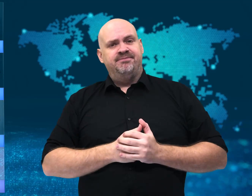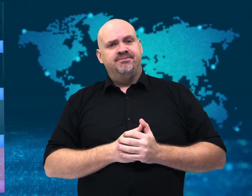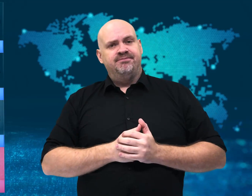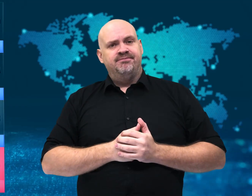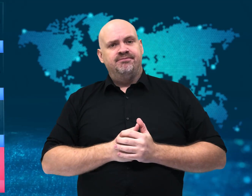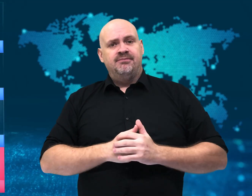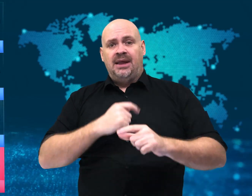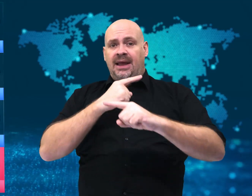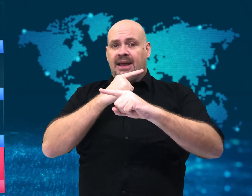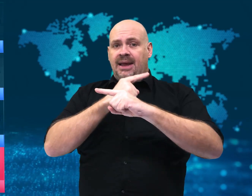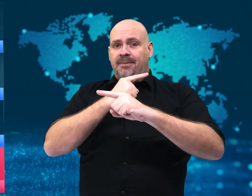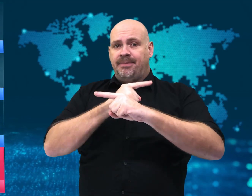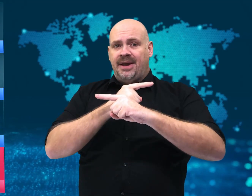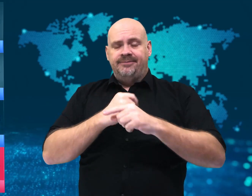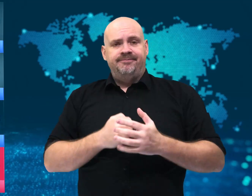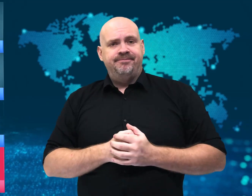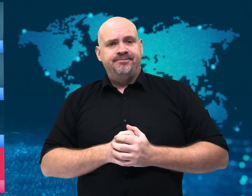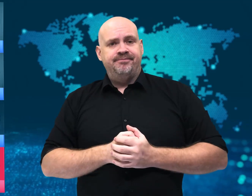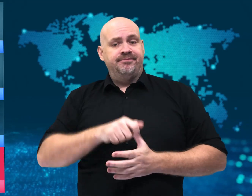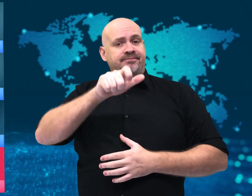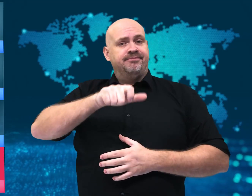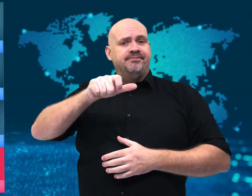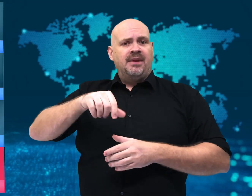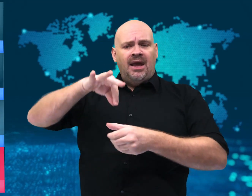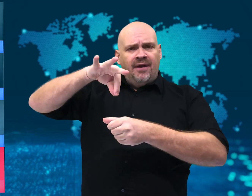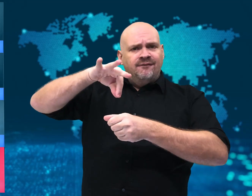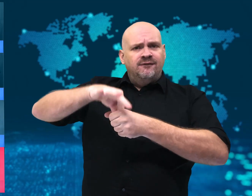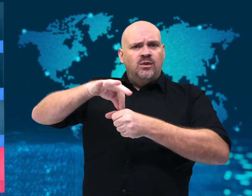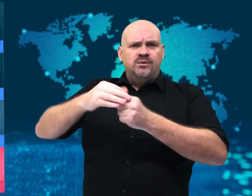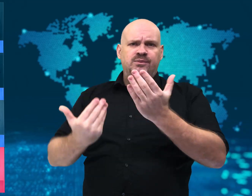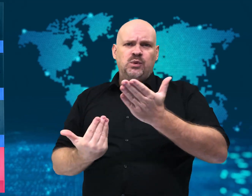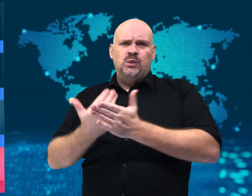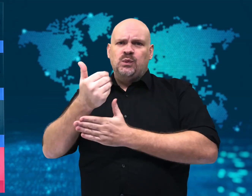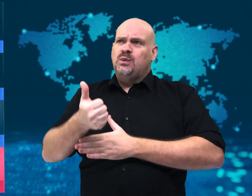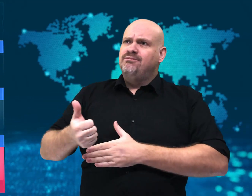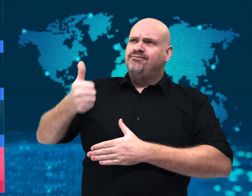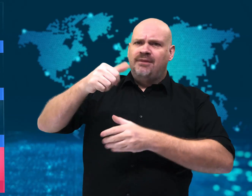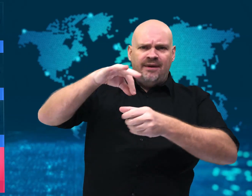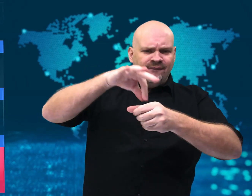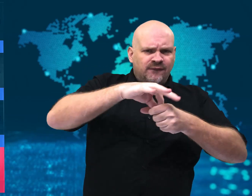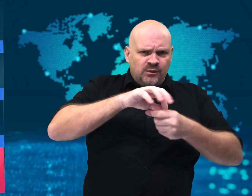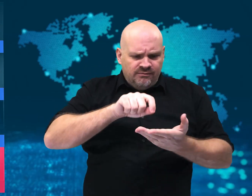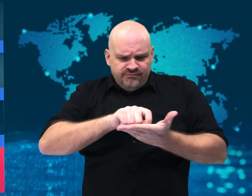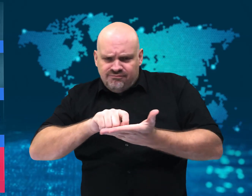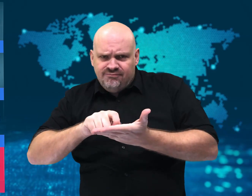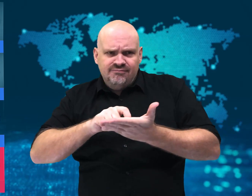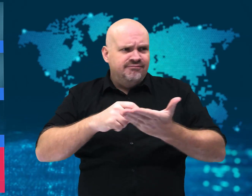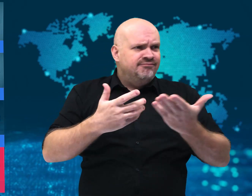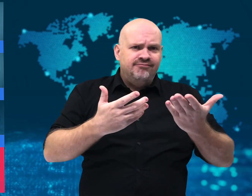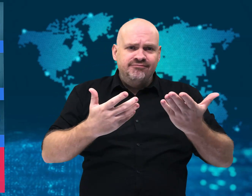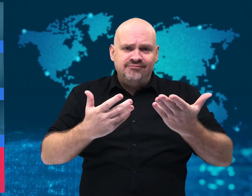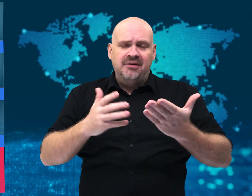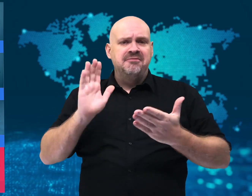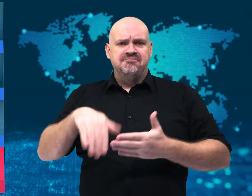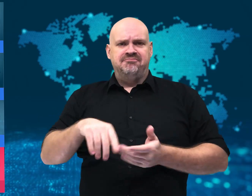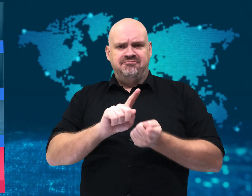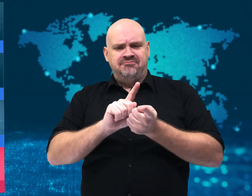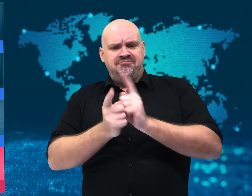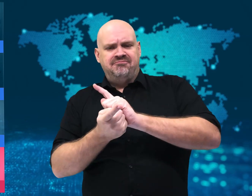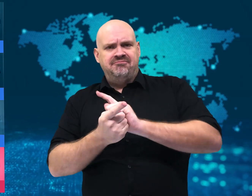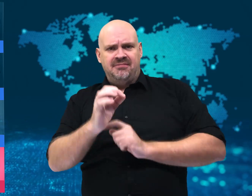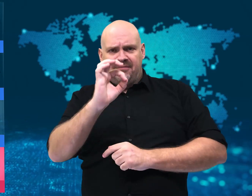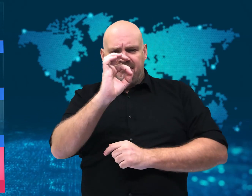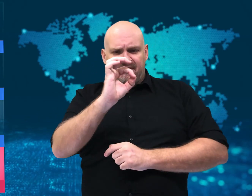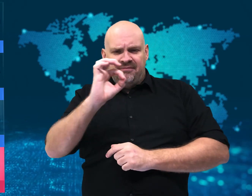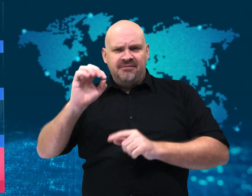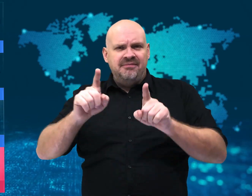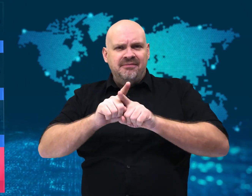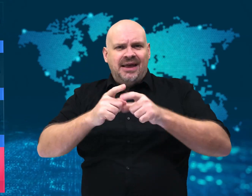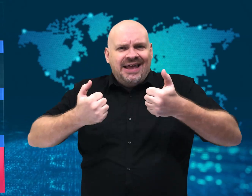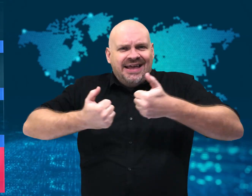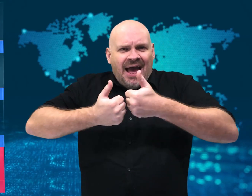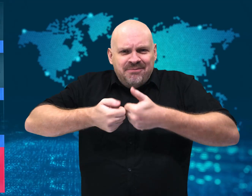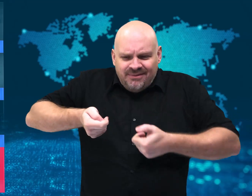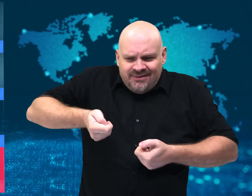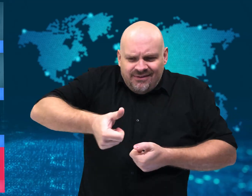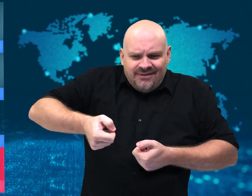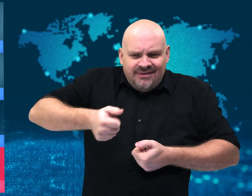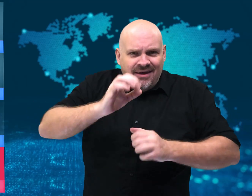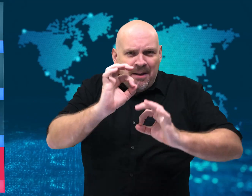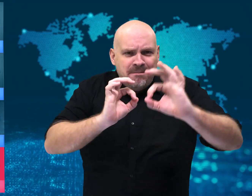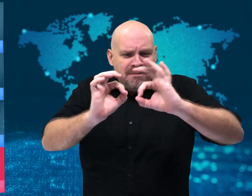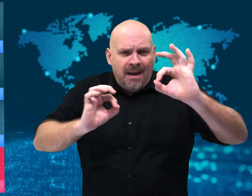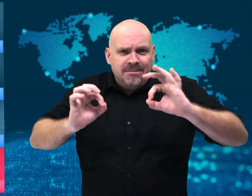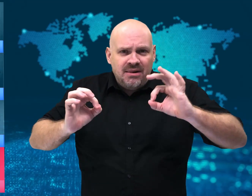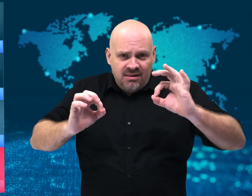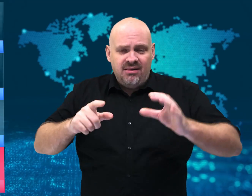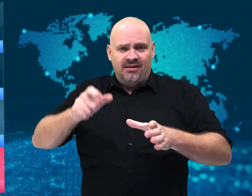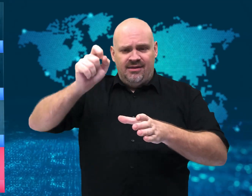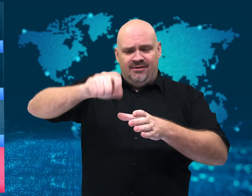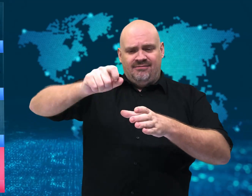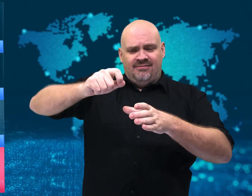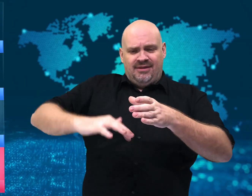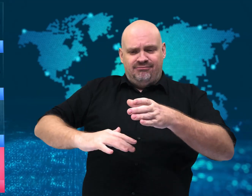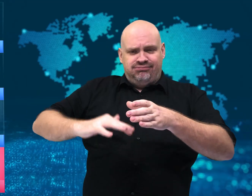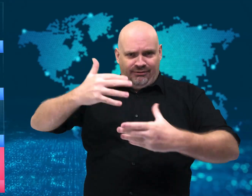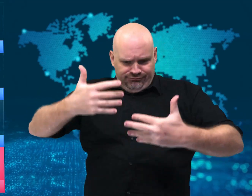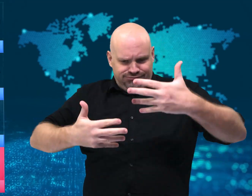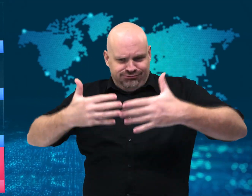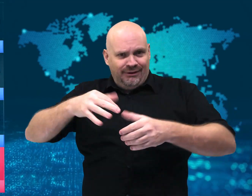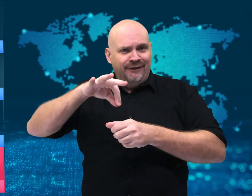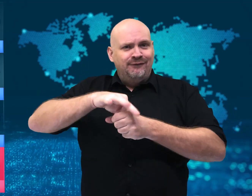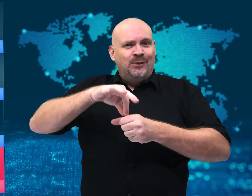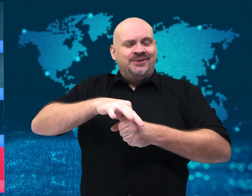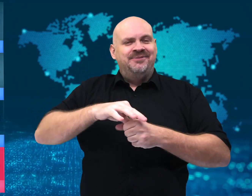Voting with marbles.